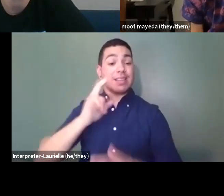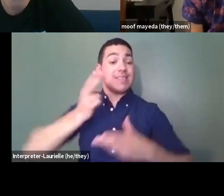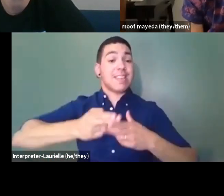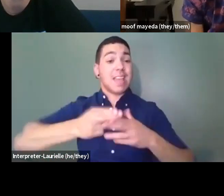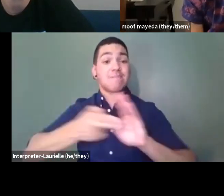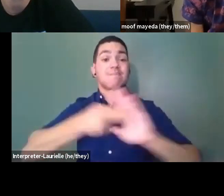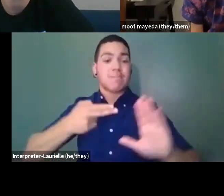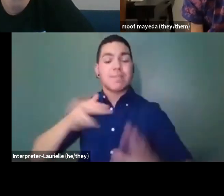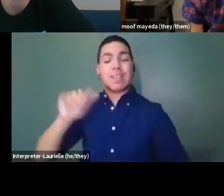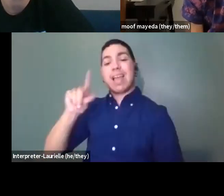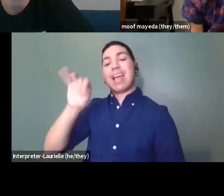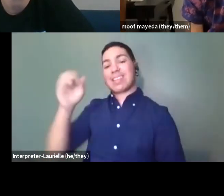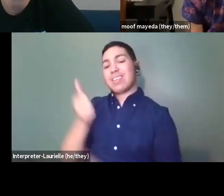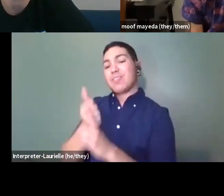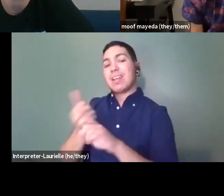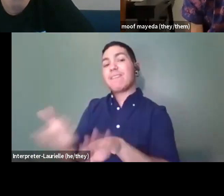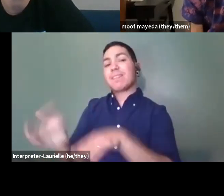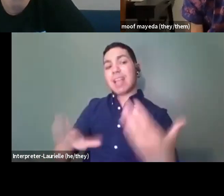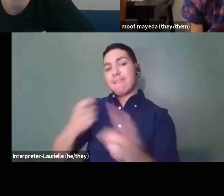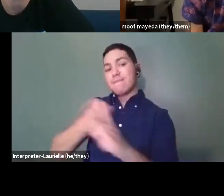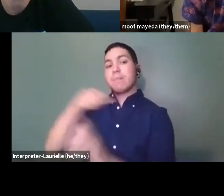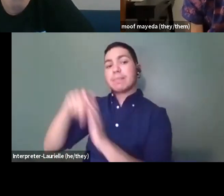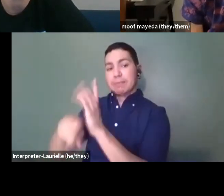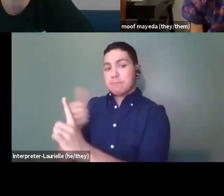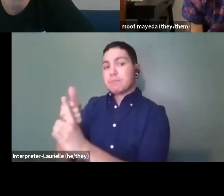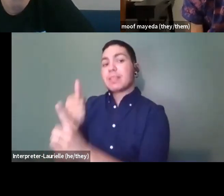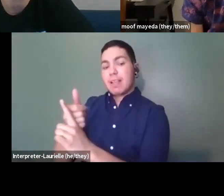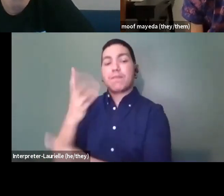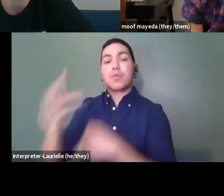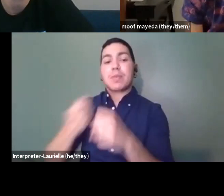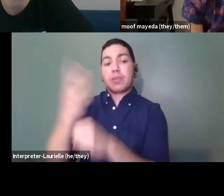And so the fall year of 2020 when students do go back to